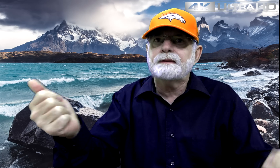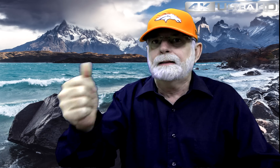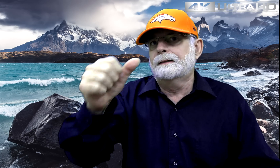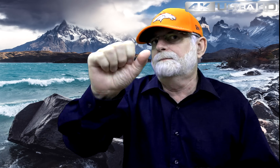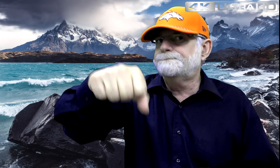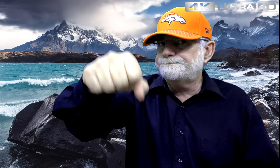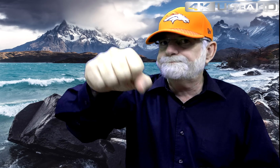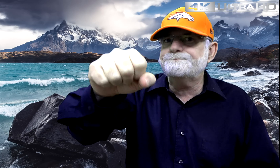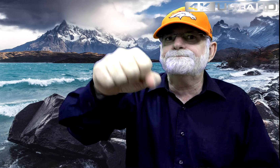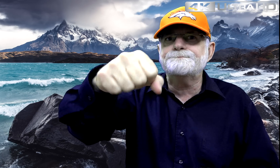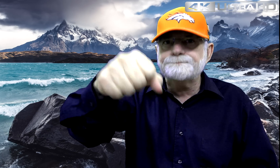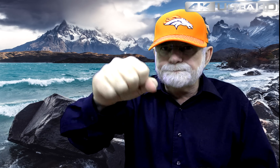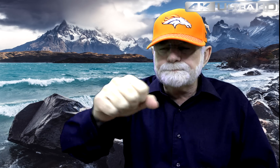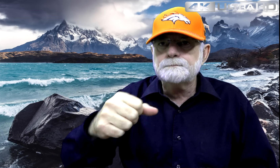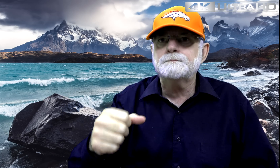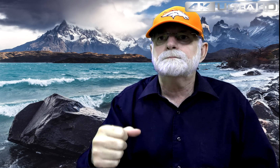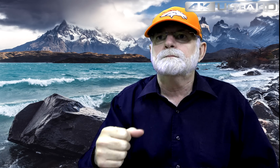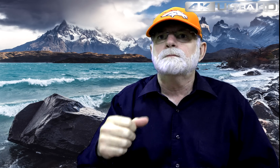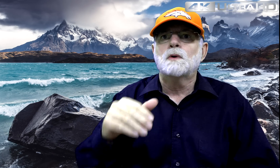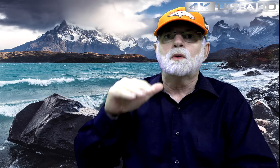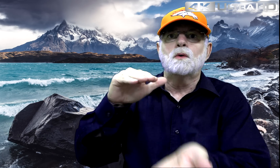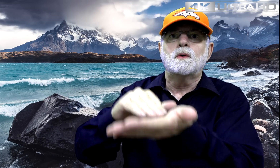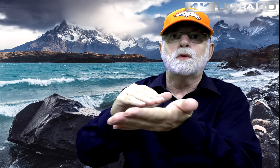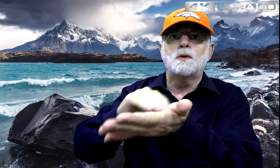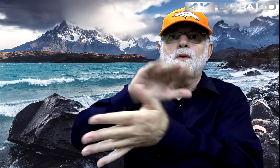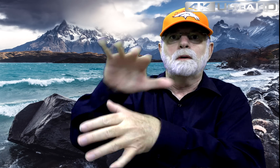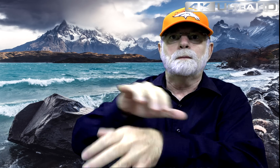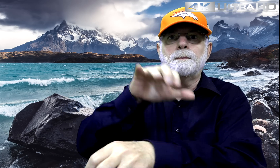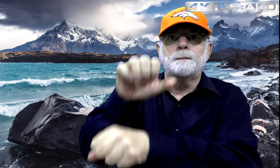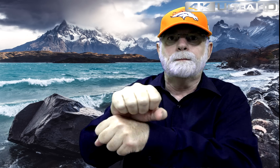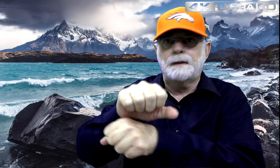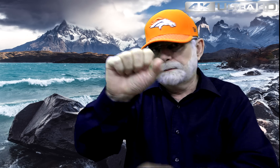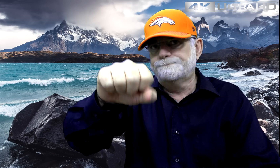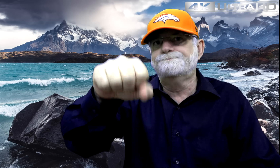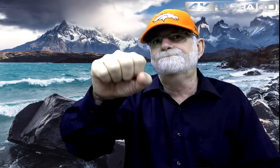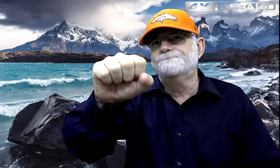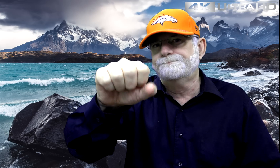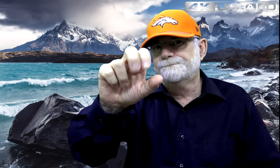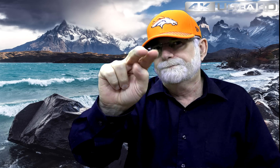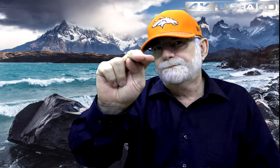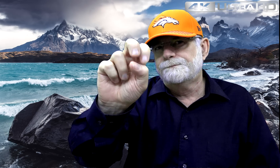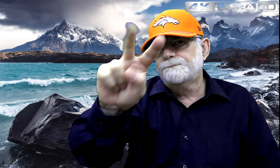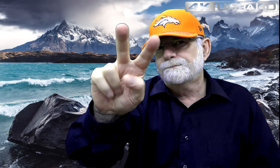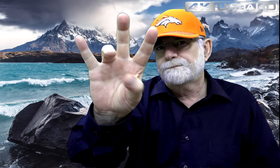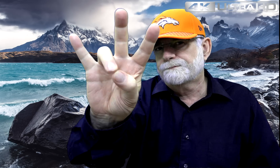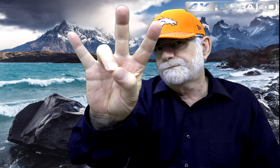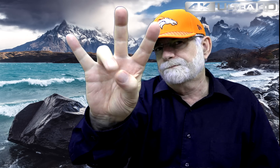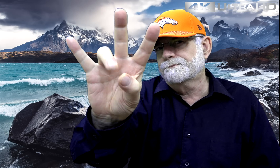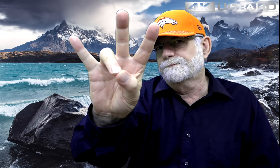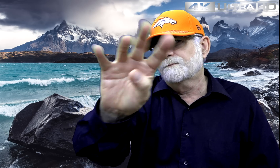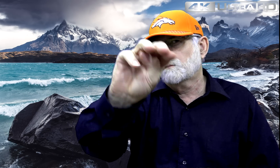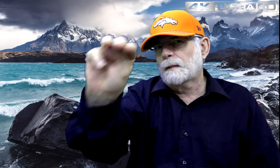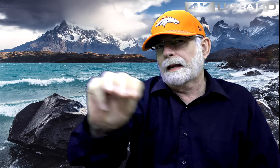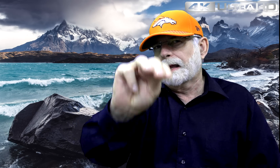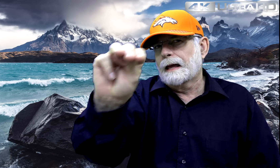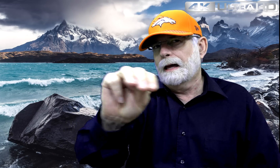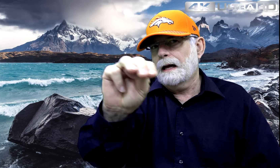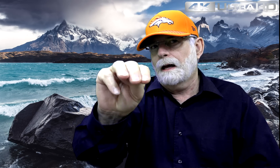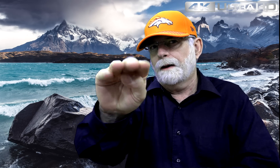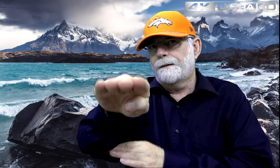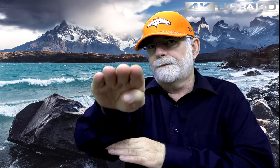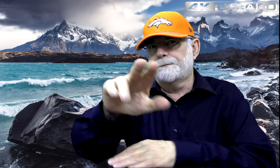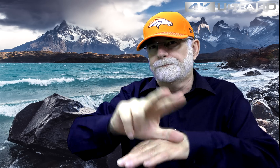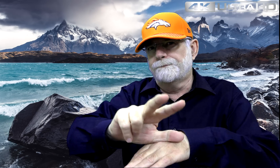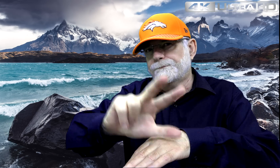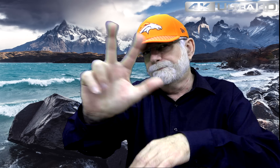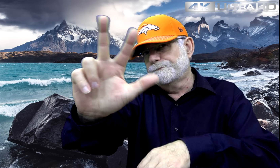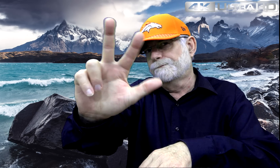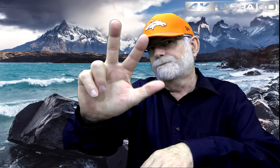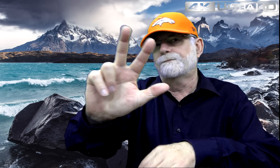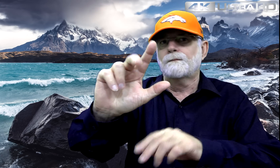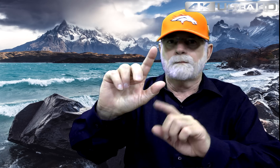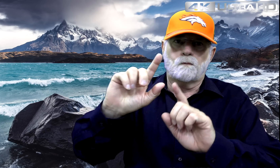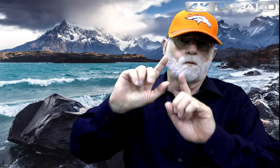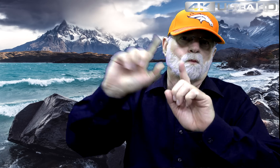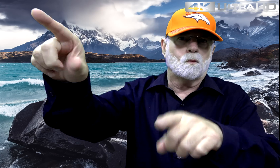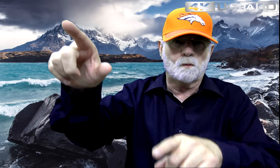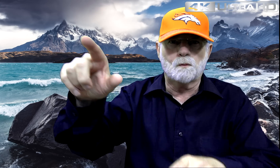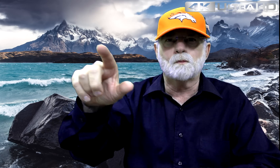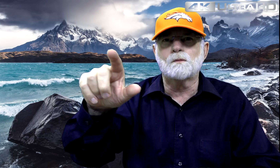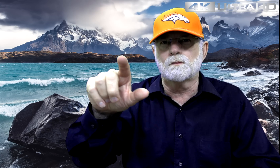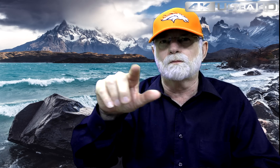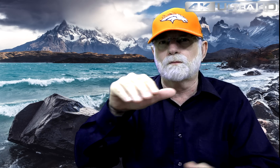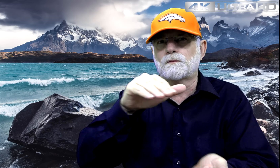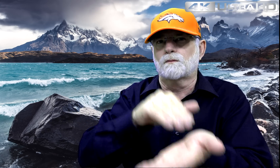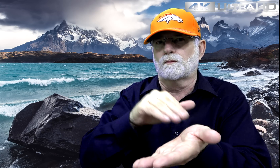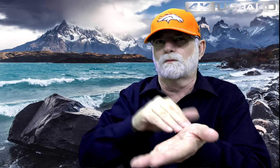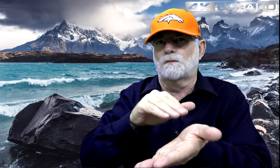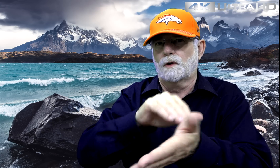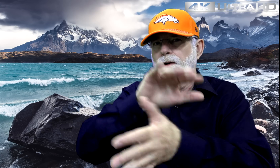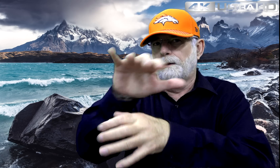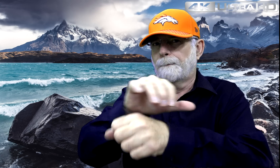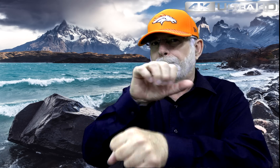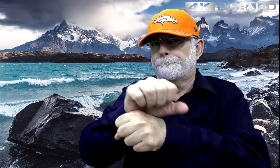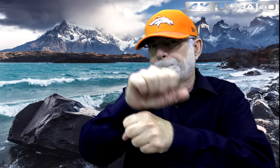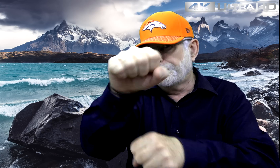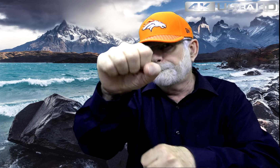I have a doctors appointment on November 7 Monday. At 3 o’clock. I will go back to the doctors appointment.